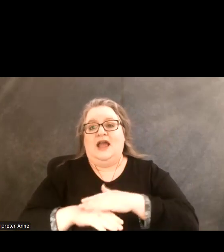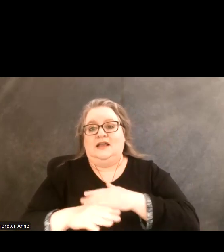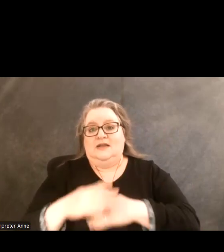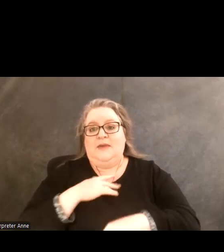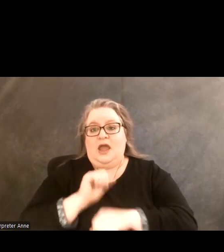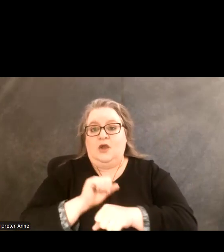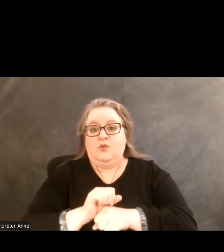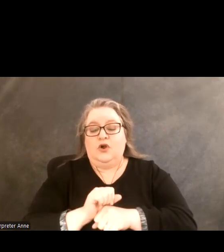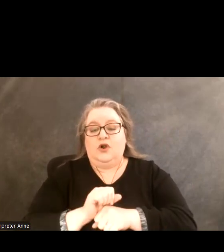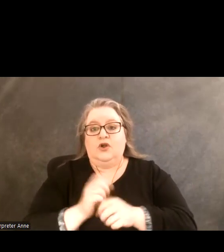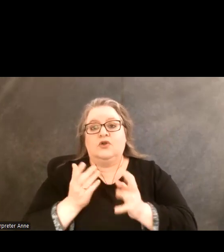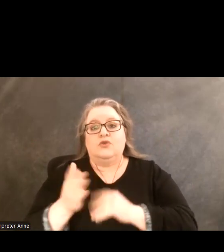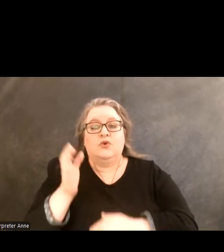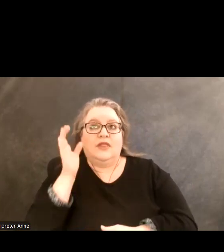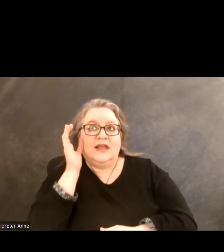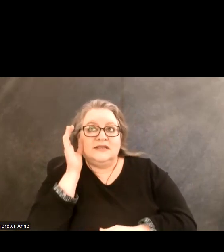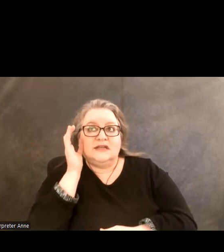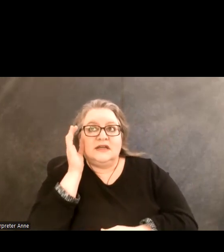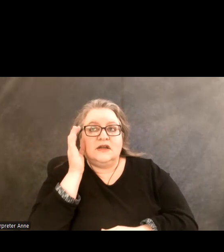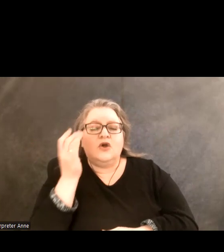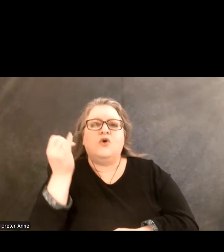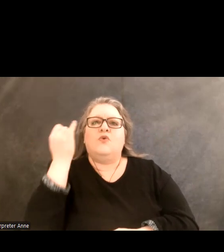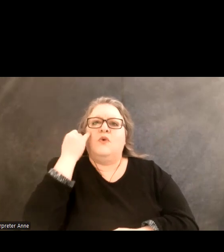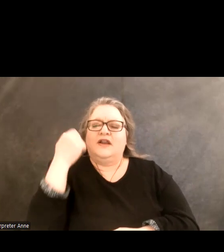listening? What if I make something for